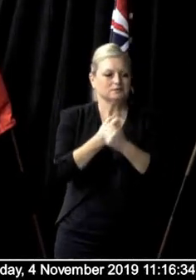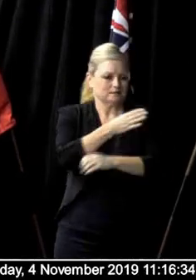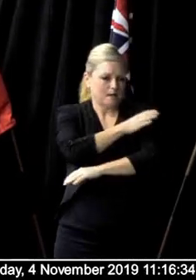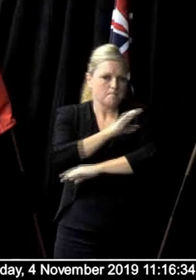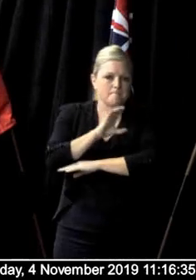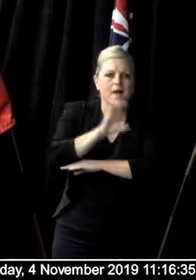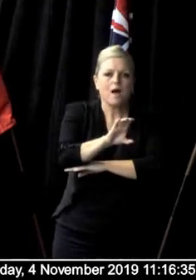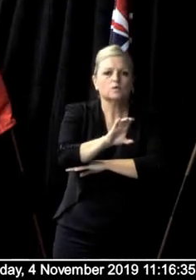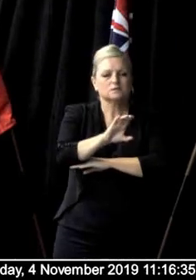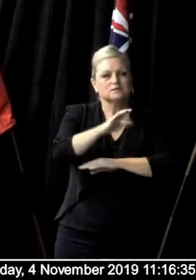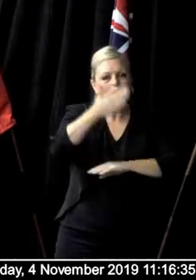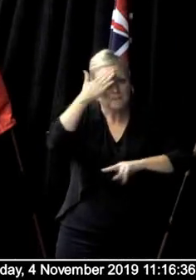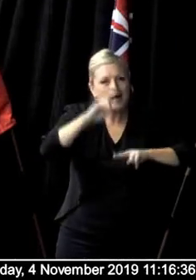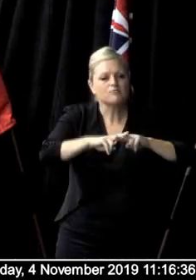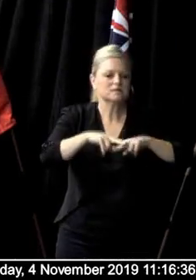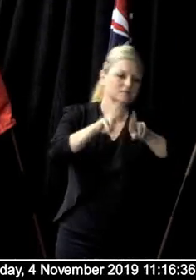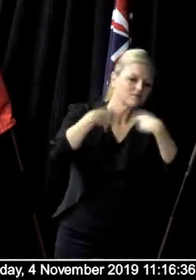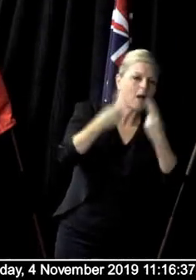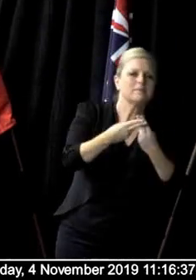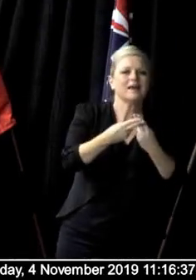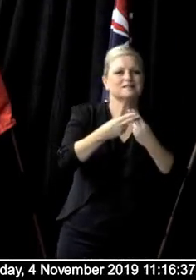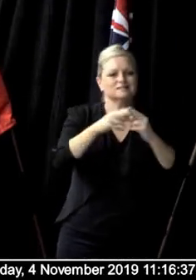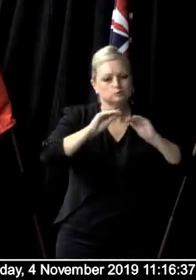It has a 30-year history of working with families with disability and